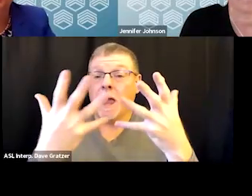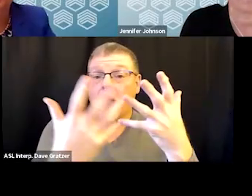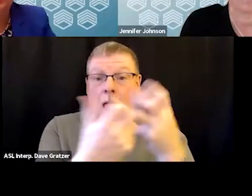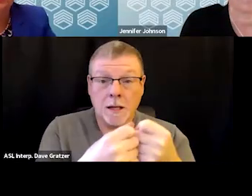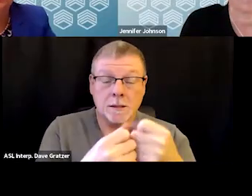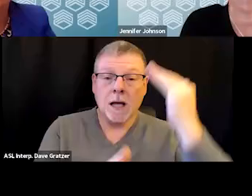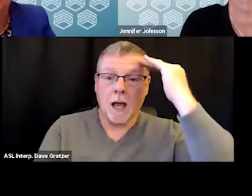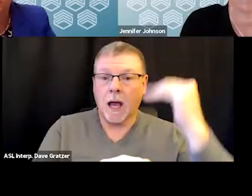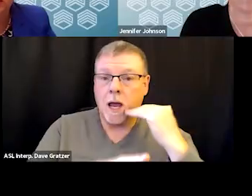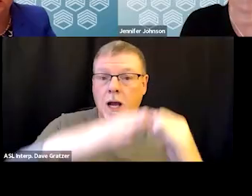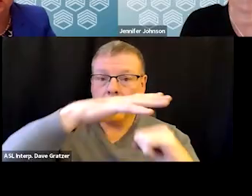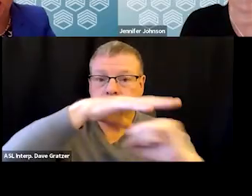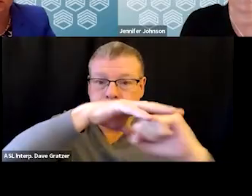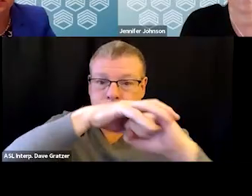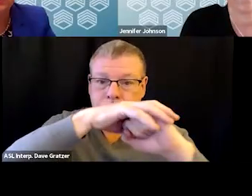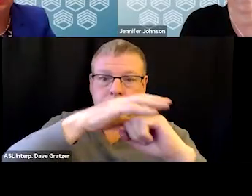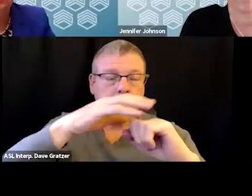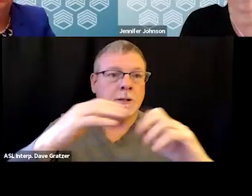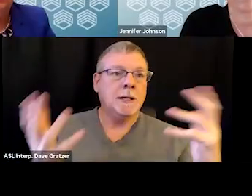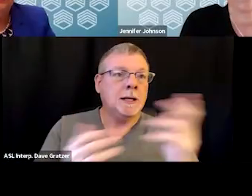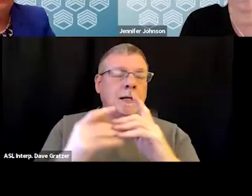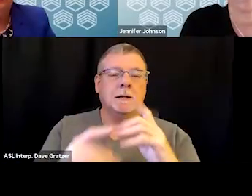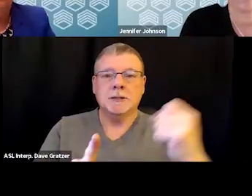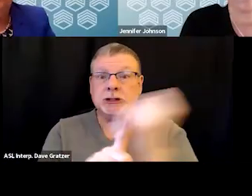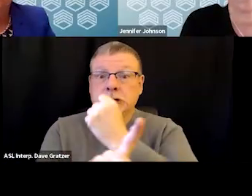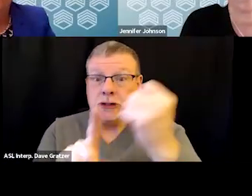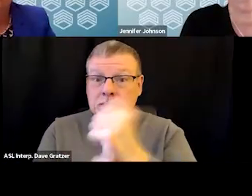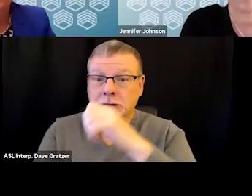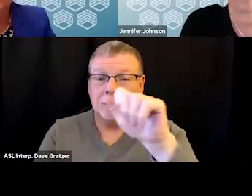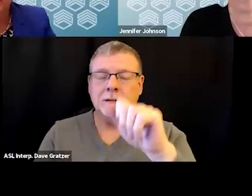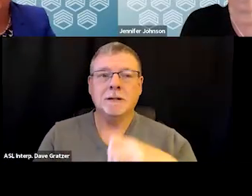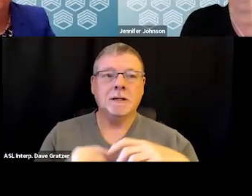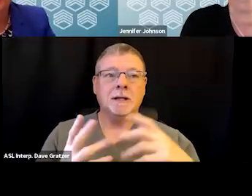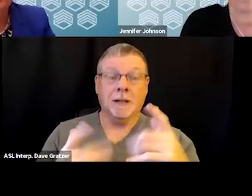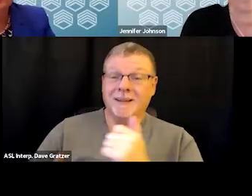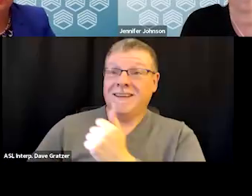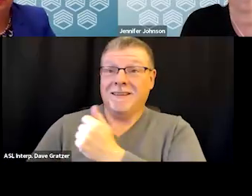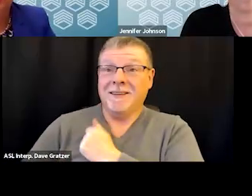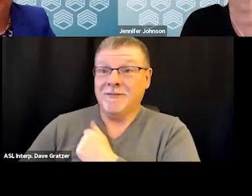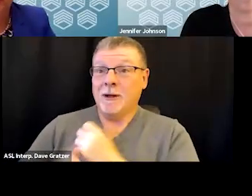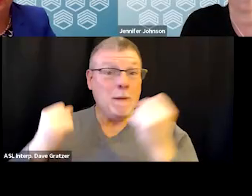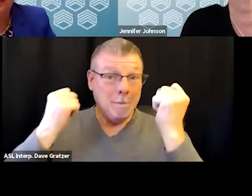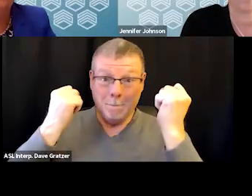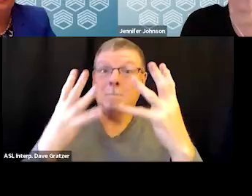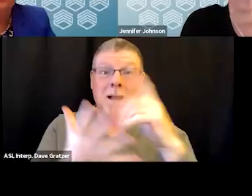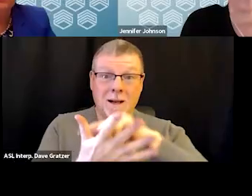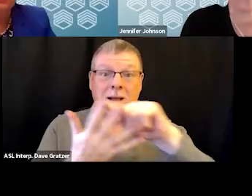head injuries, from serious assaults. Um, our veterans, many of our veterans, um, who were in combat